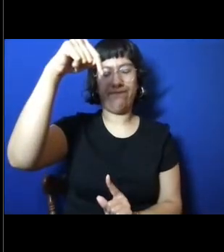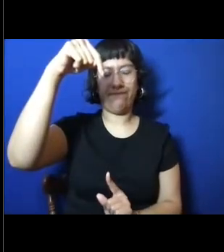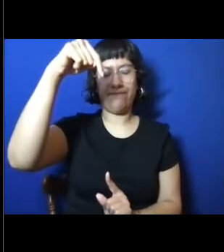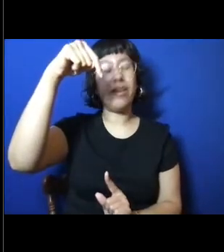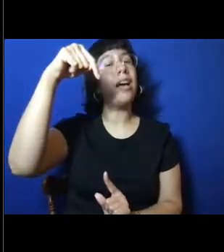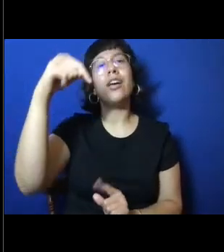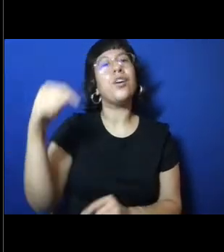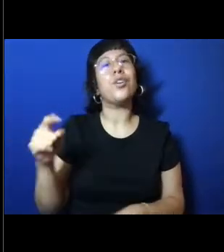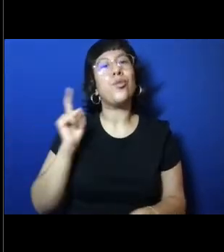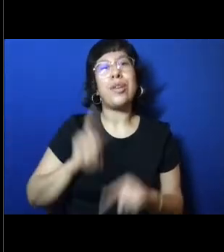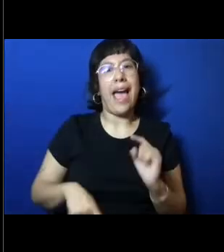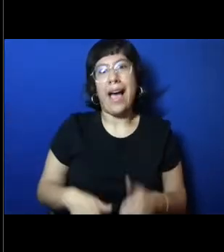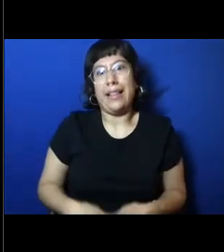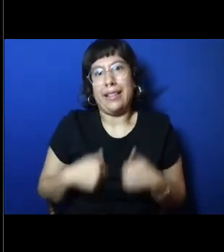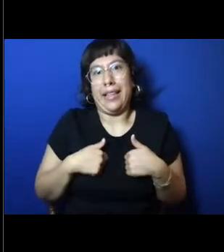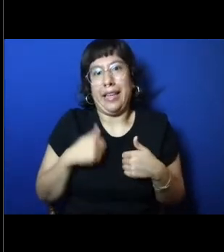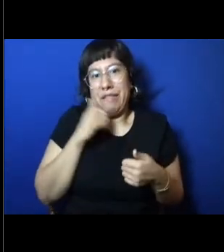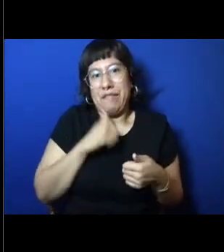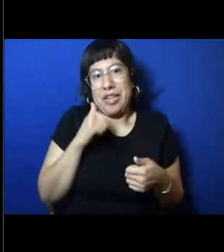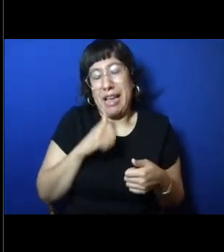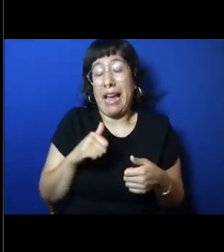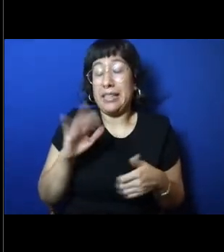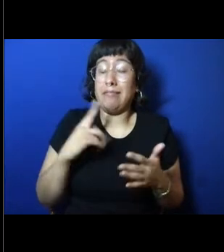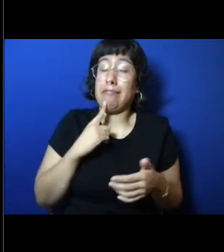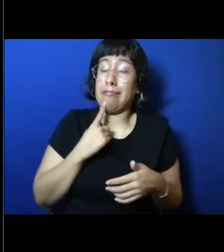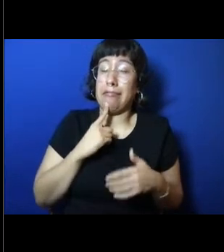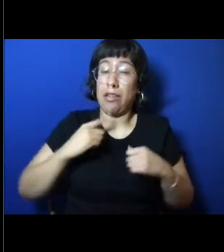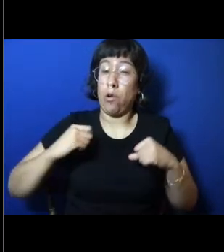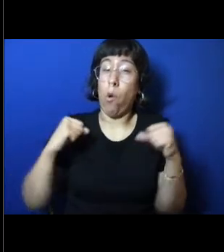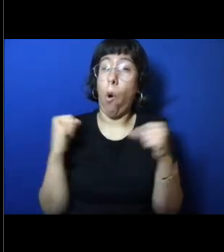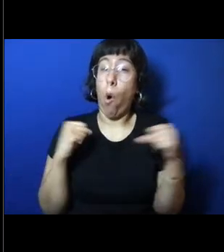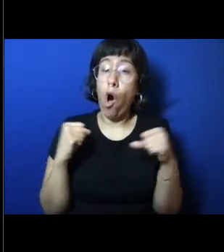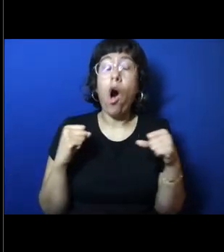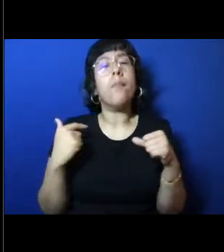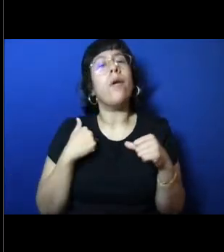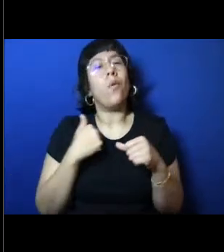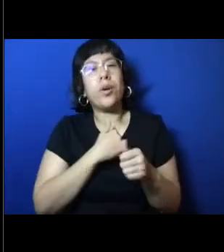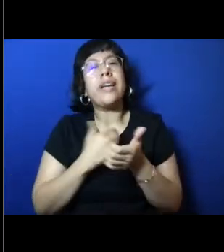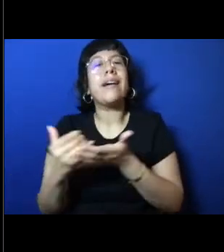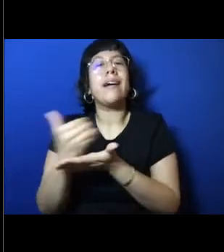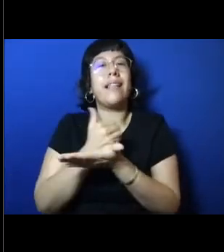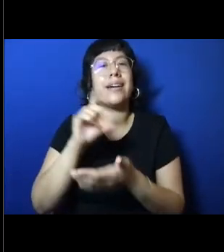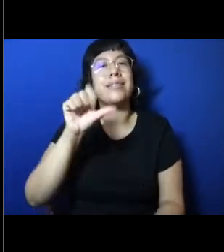but they're very severe environments, but we work it out. And we basically have, this is an example of